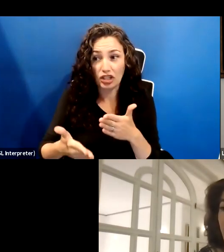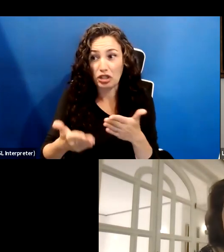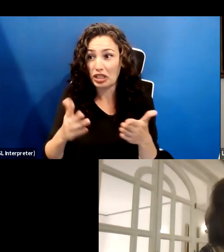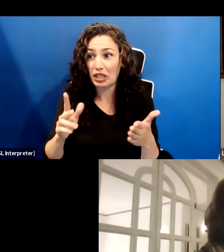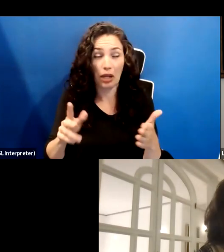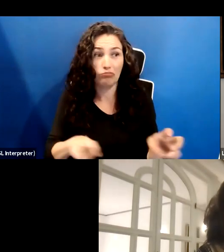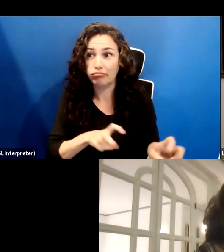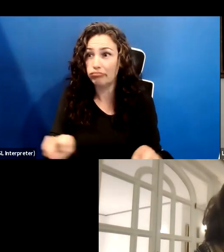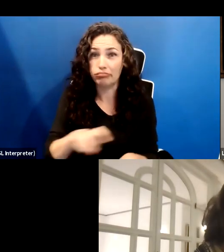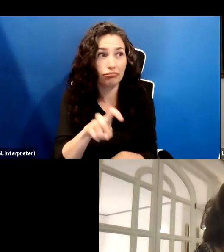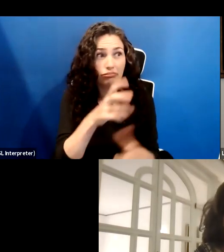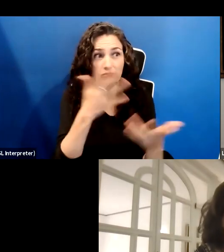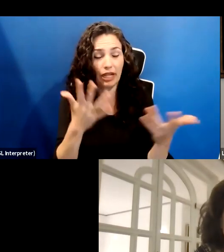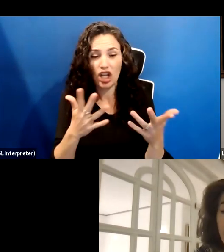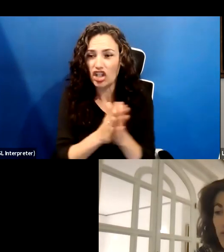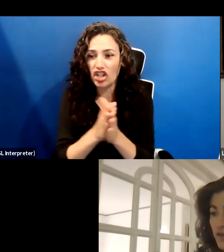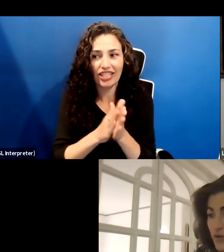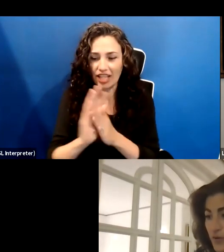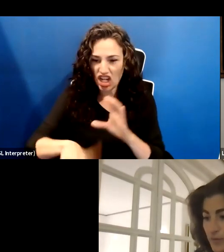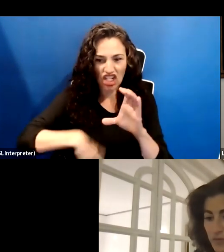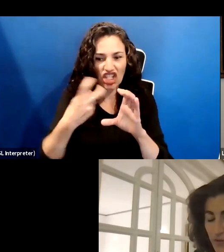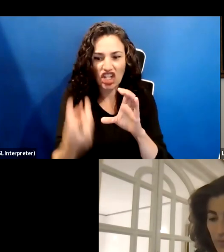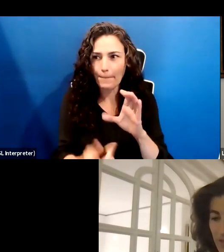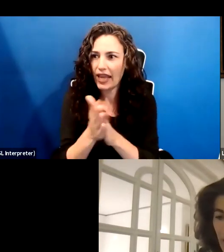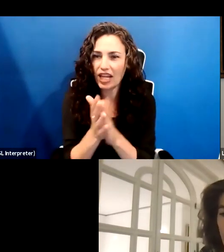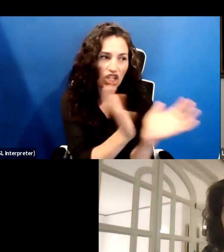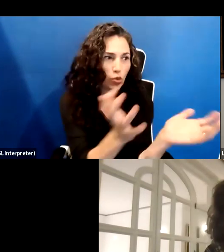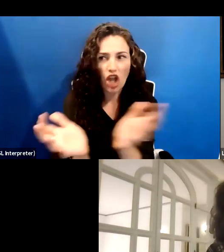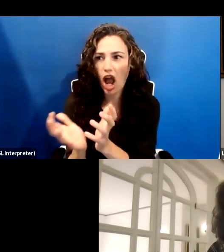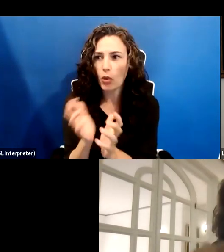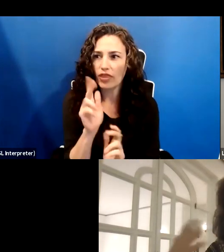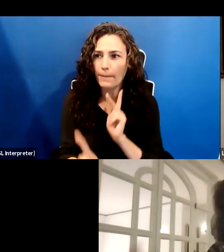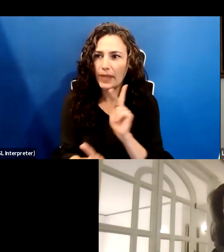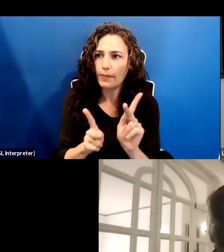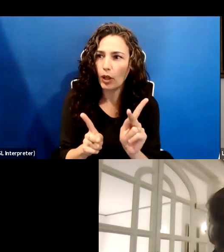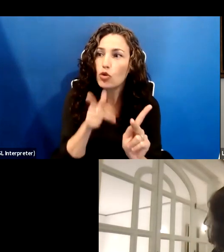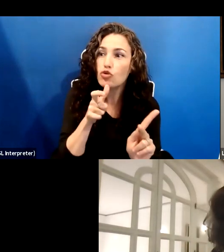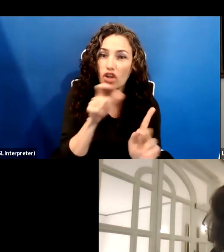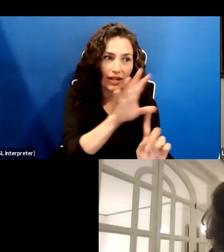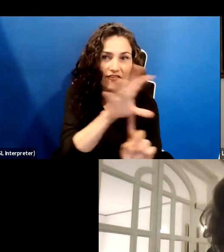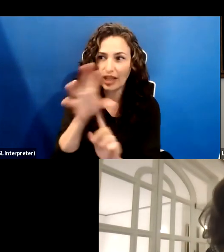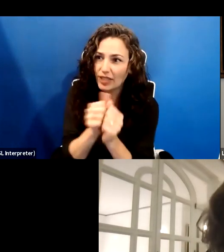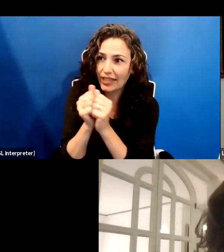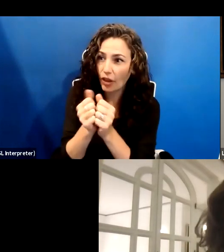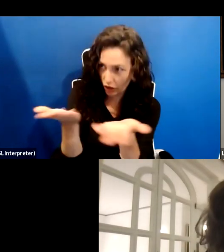and talk with the people that you're going to be filming about following this journey, along with them.